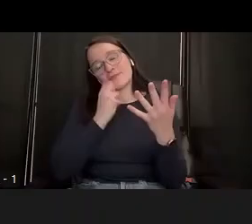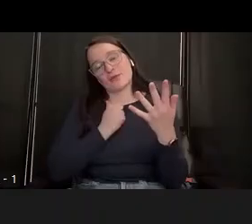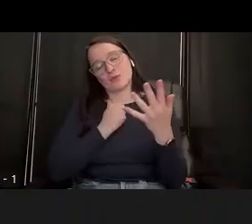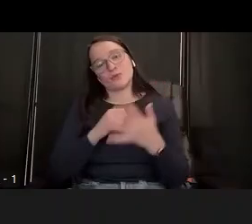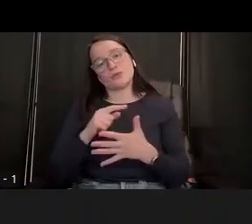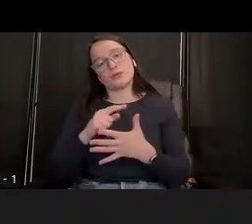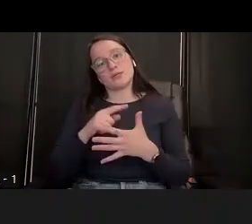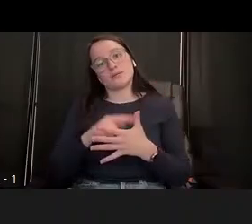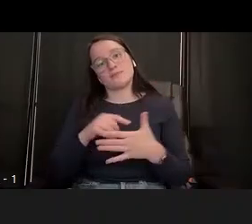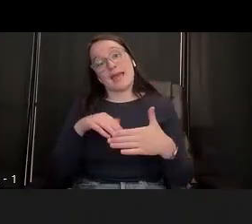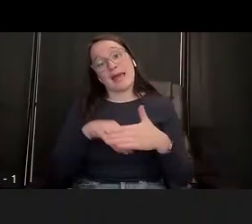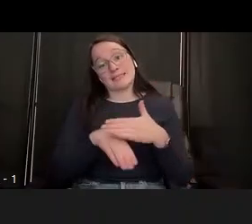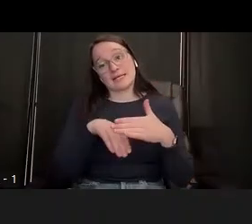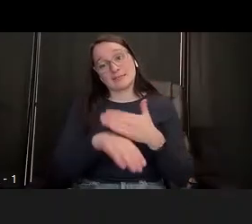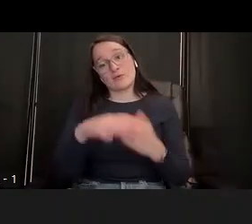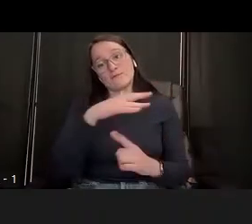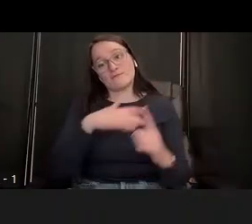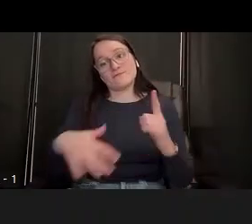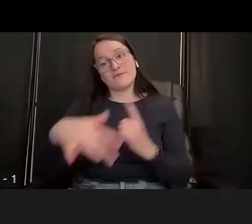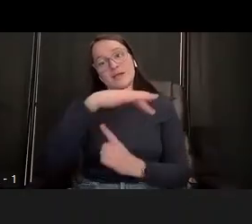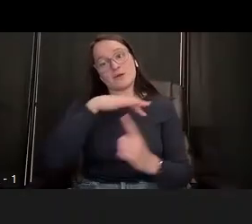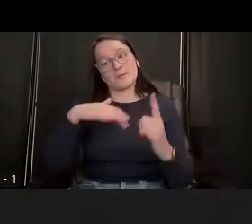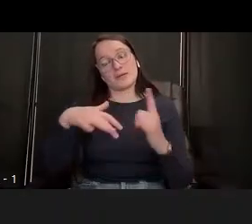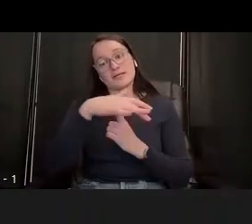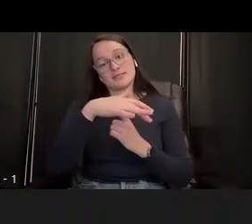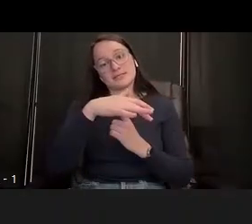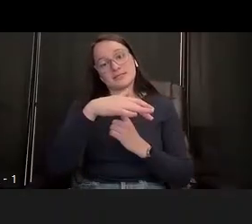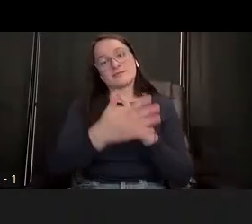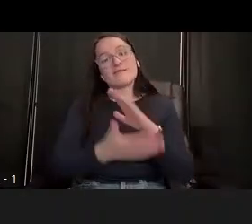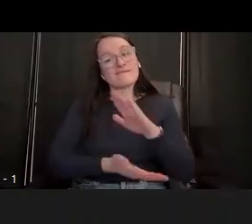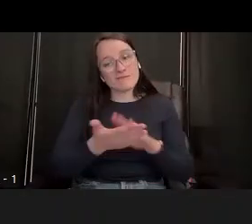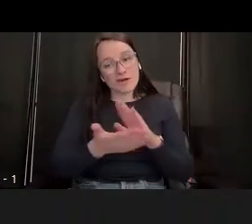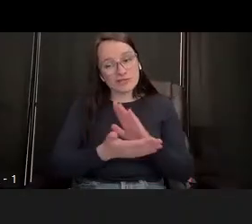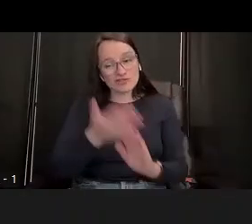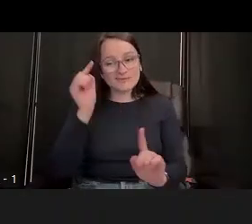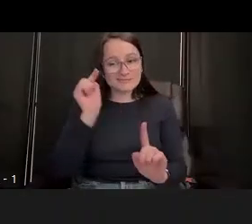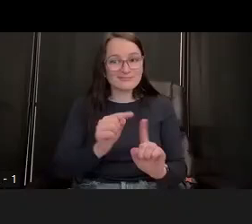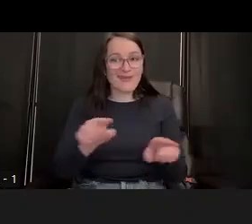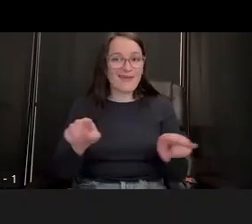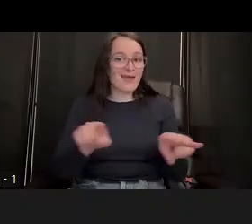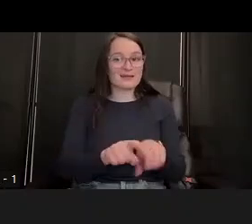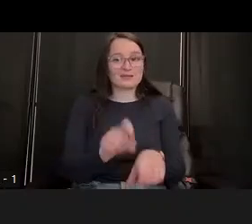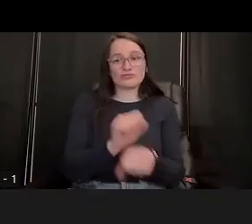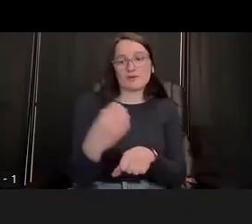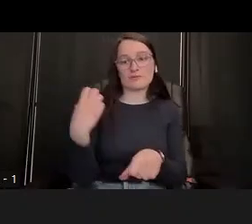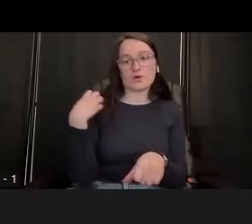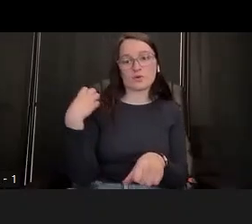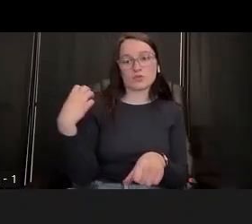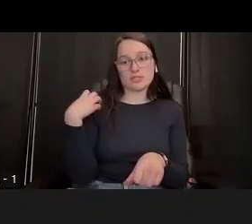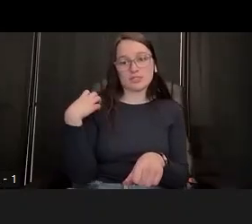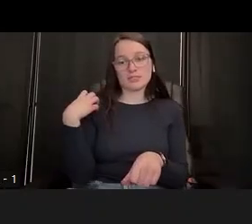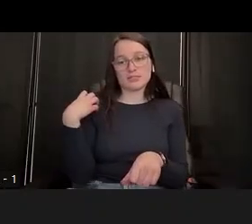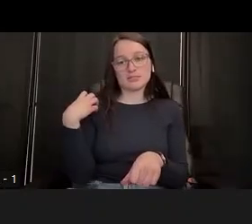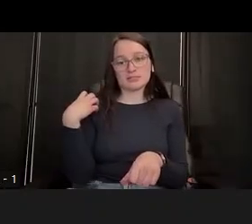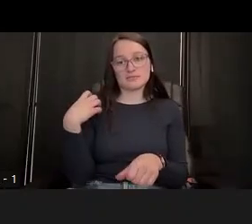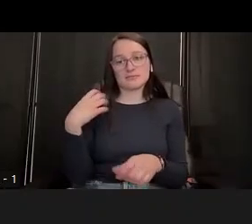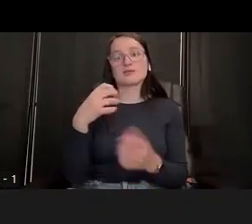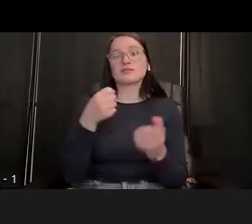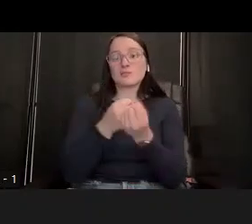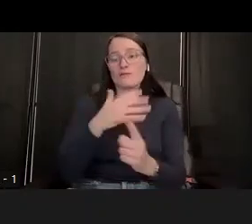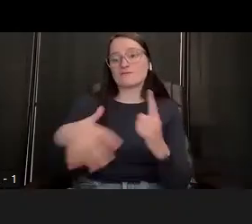function as silent job coaches. They embed independence into our physical spaces um so that